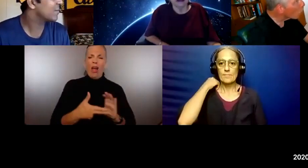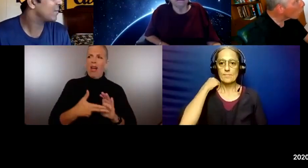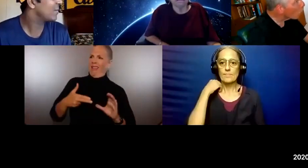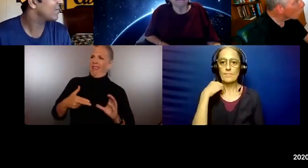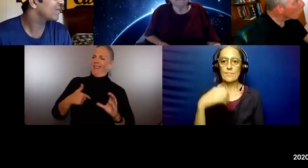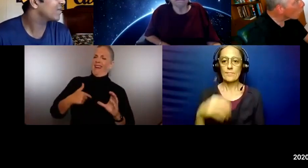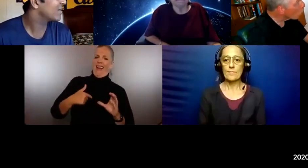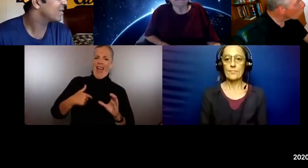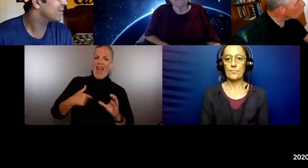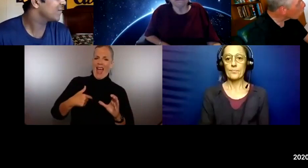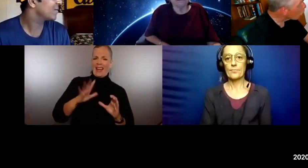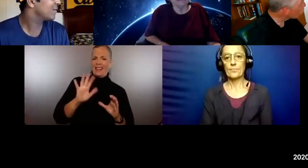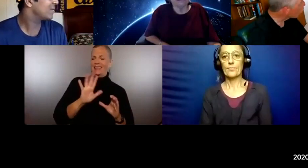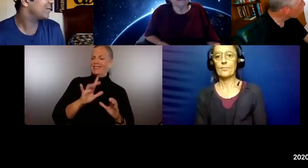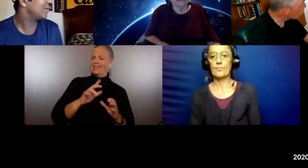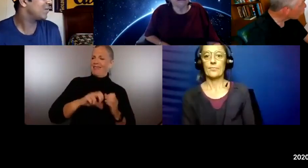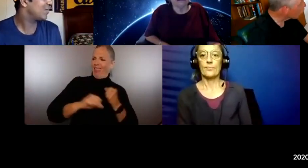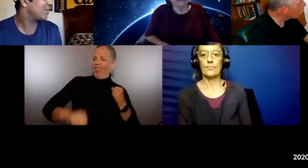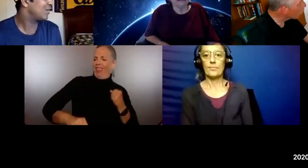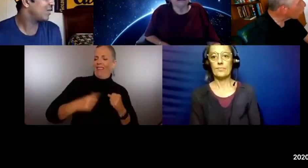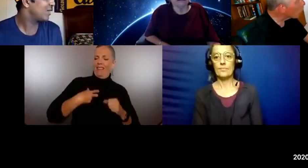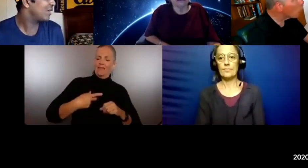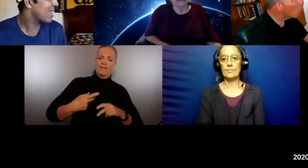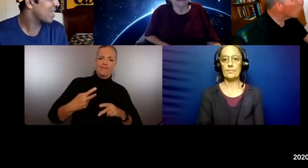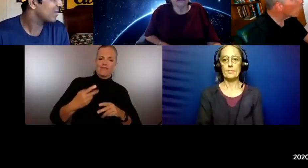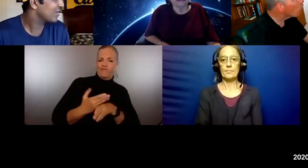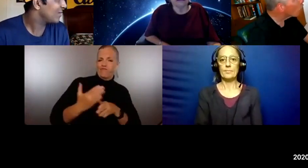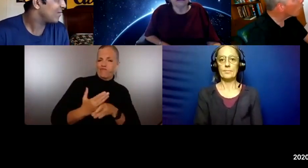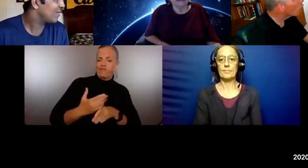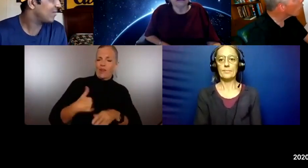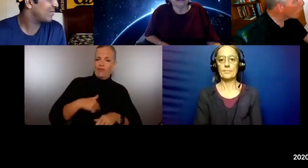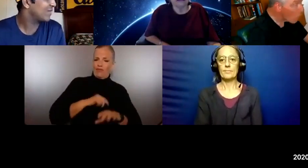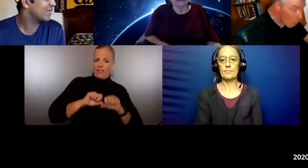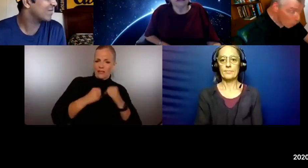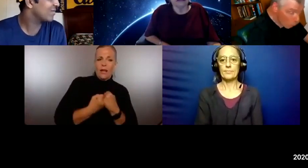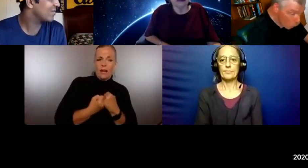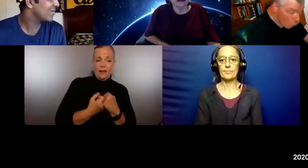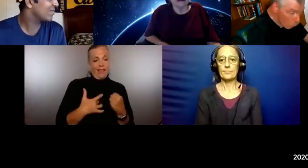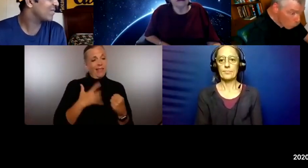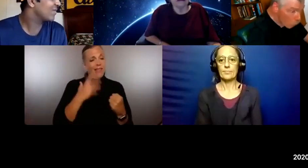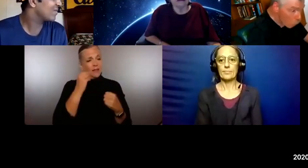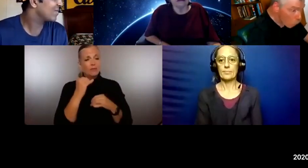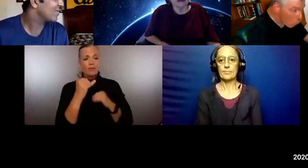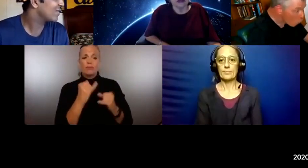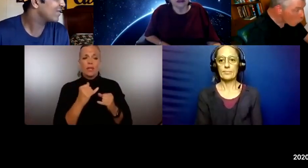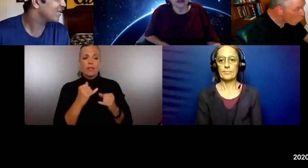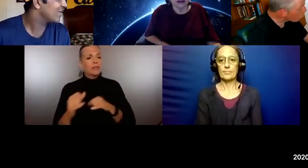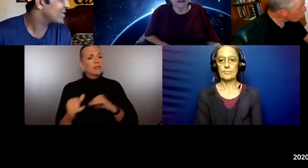That experience is unfortunately still a reality for many of us AAC users today.